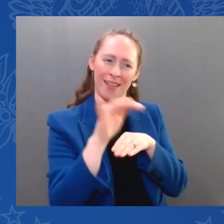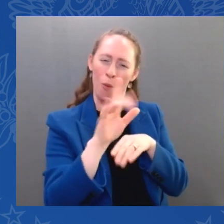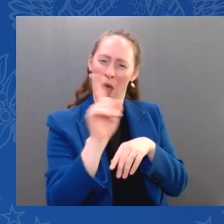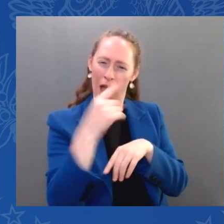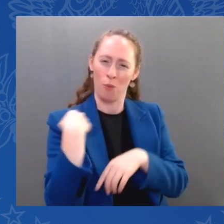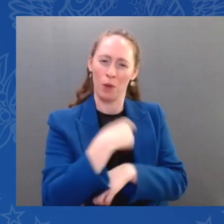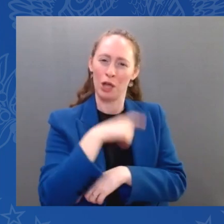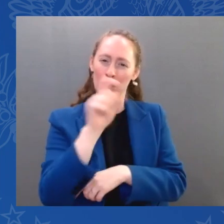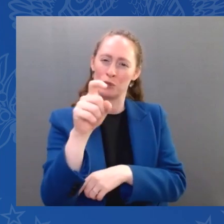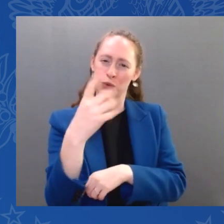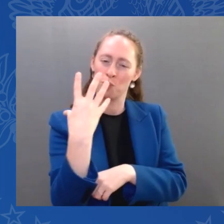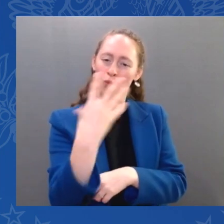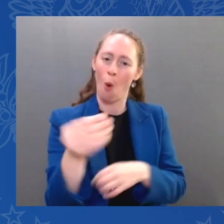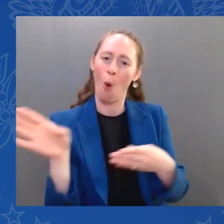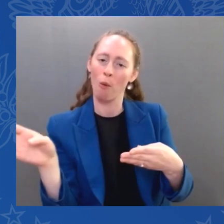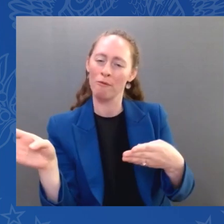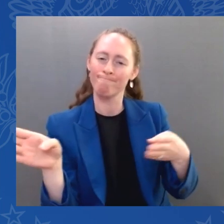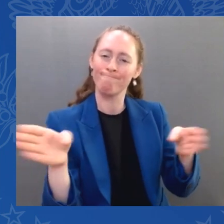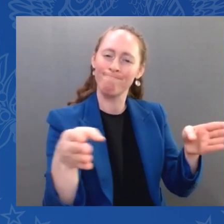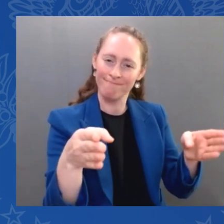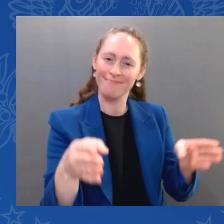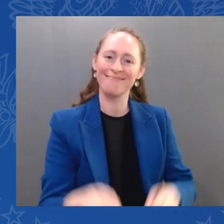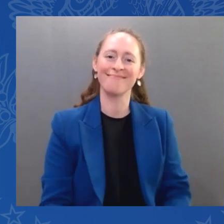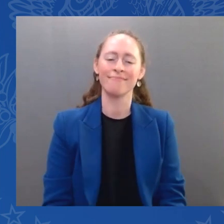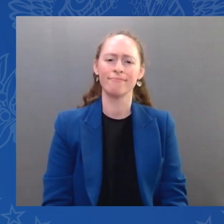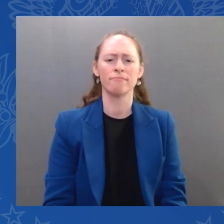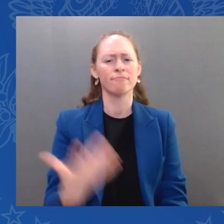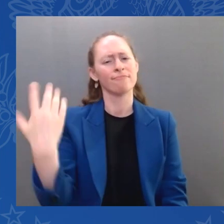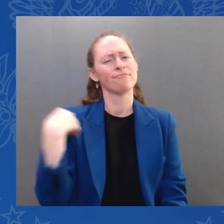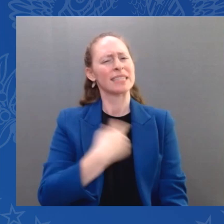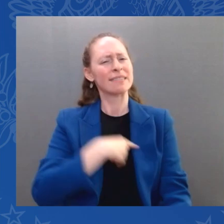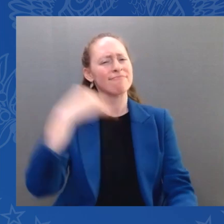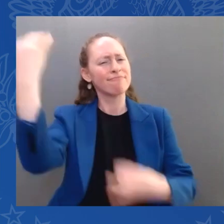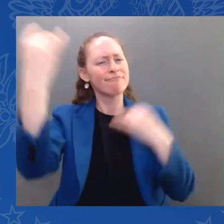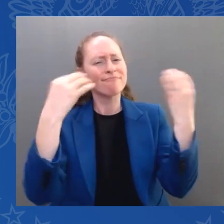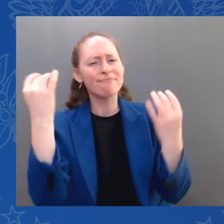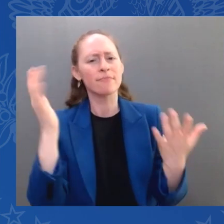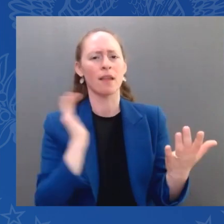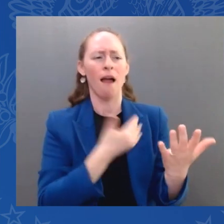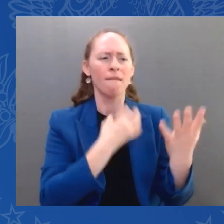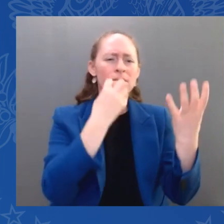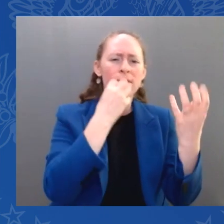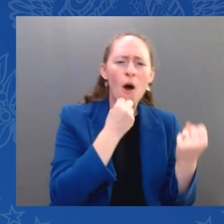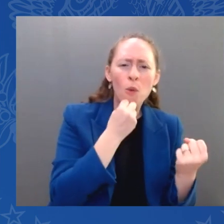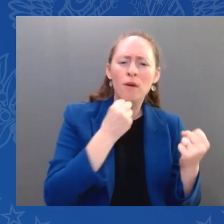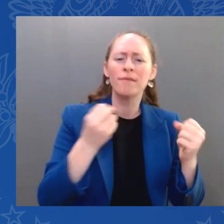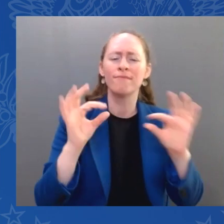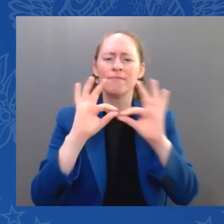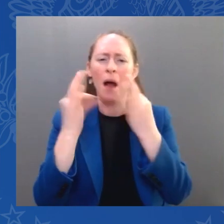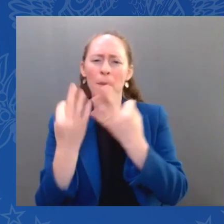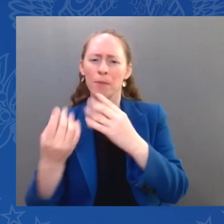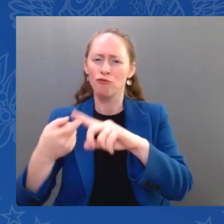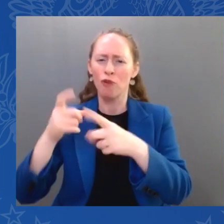We face, literally, a moral choice in this country -- a moral choice with profound, real-world implications.